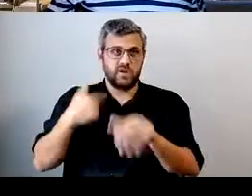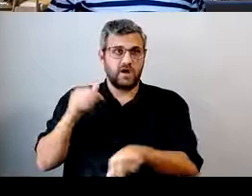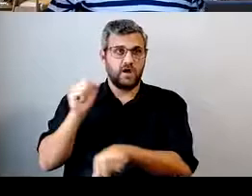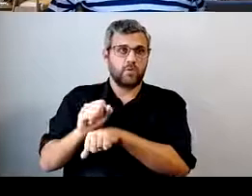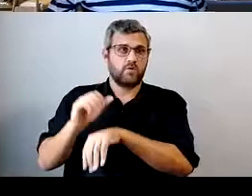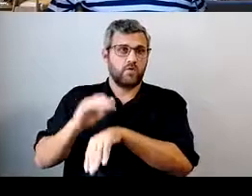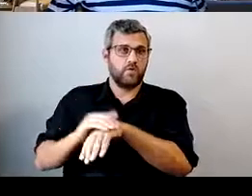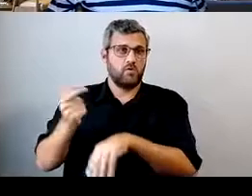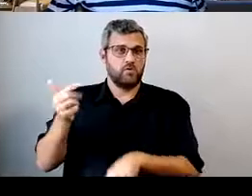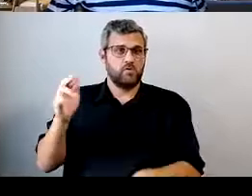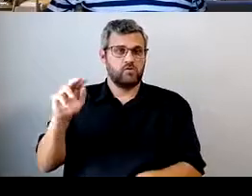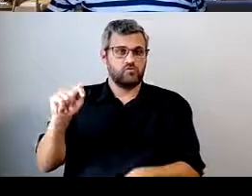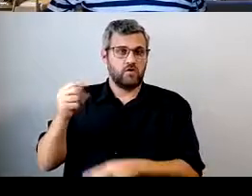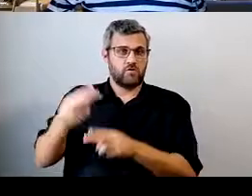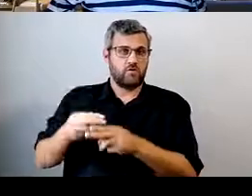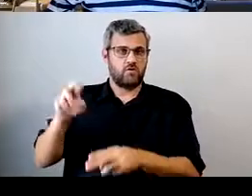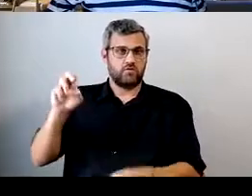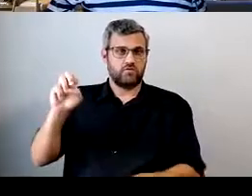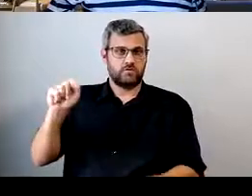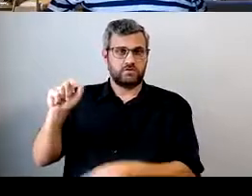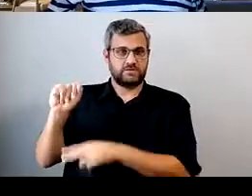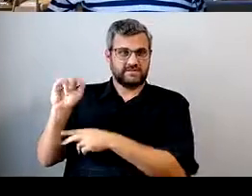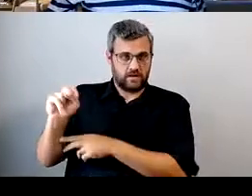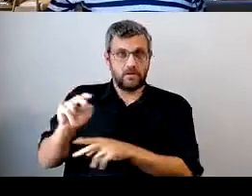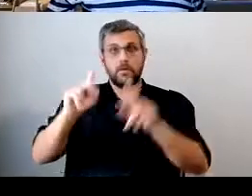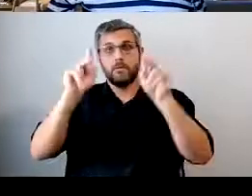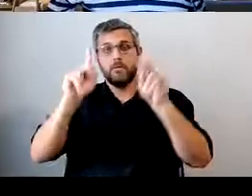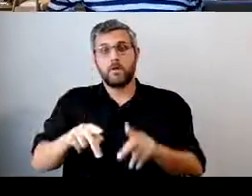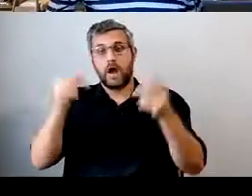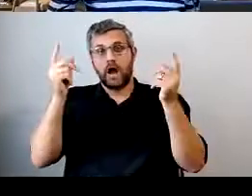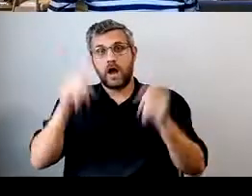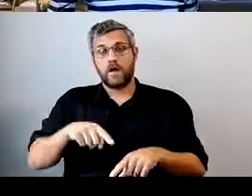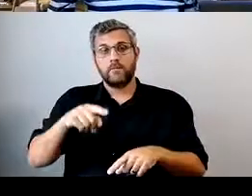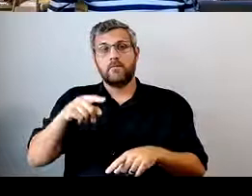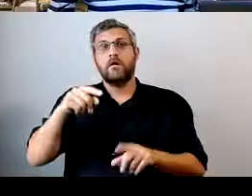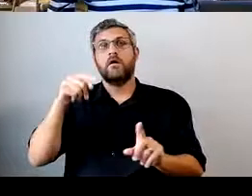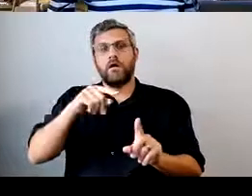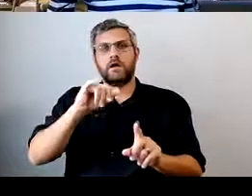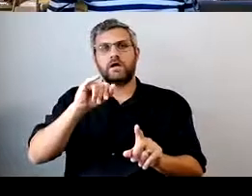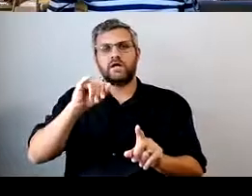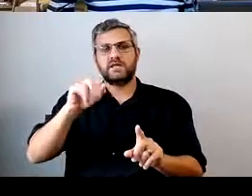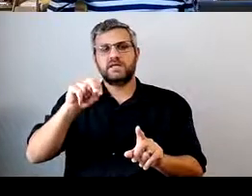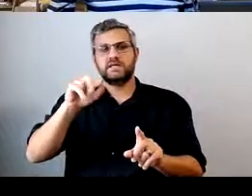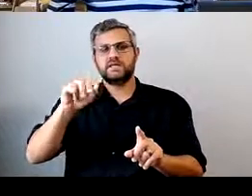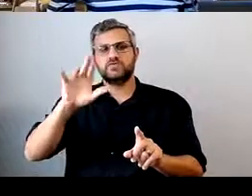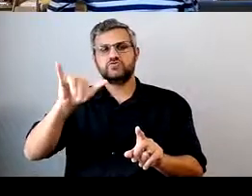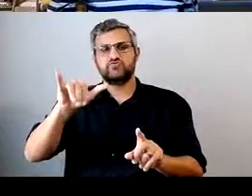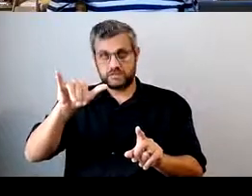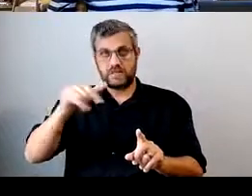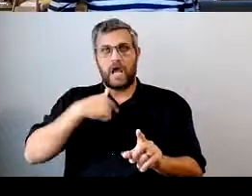where we help people who have obtained an injury to get back to work. And one thing that I work on the peer mentoring side,